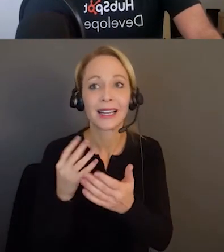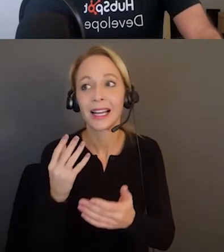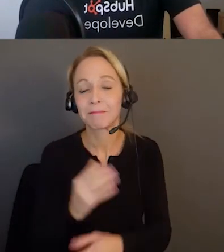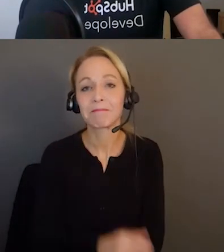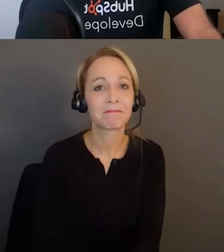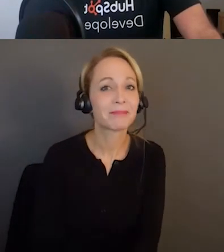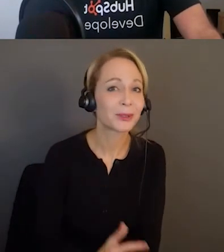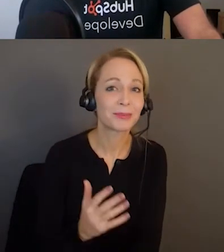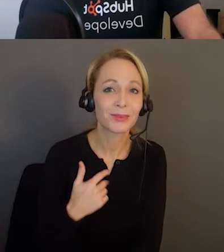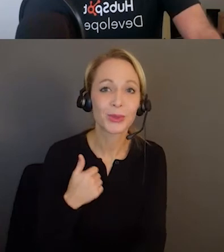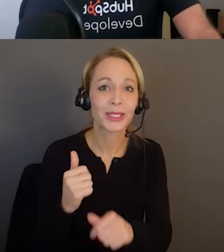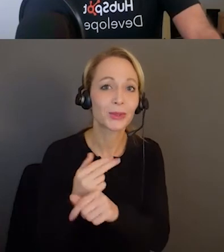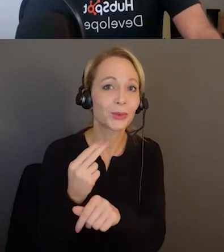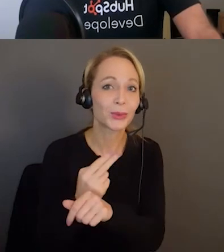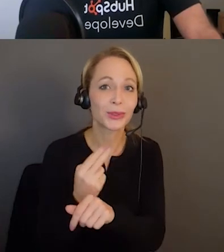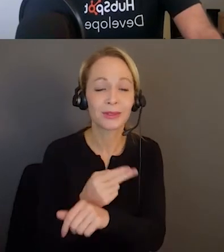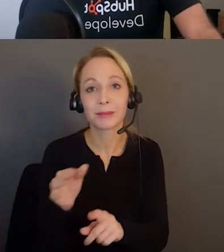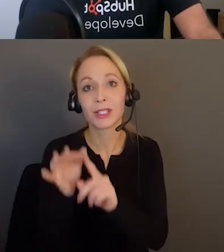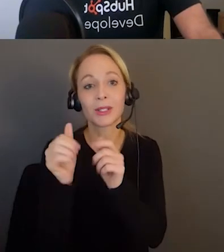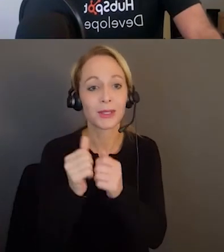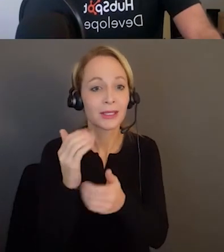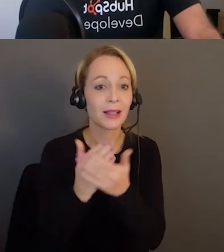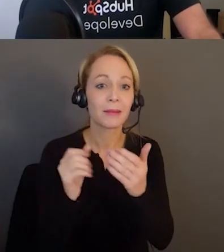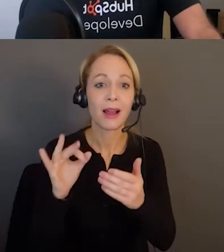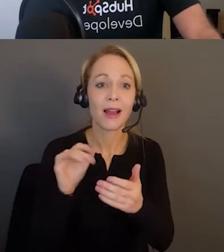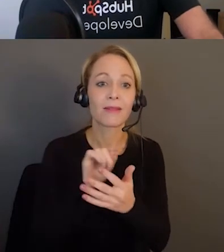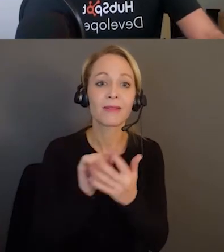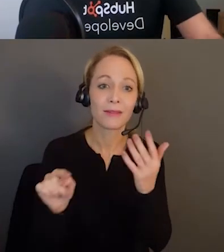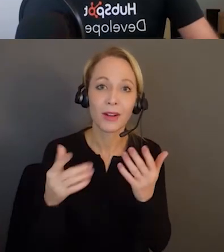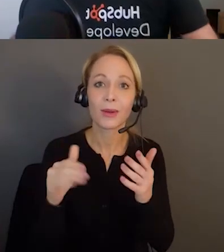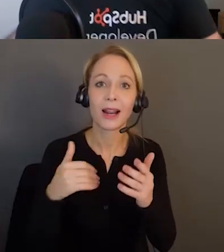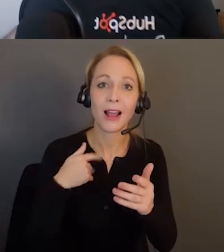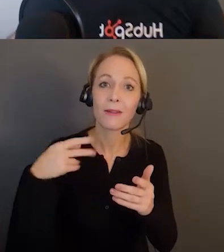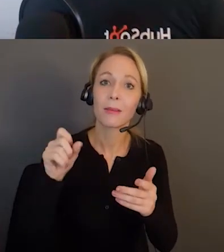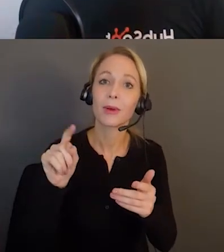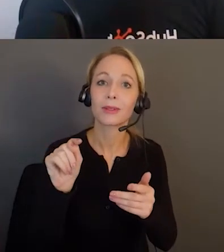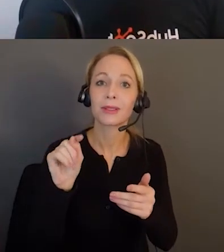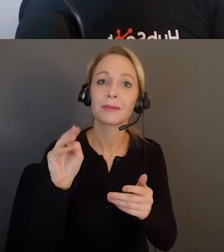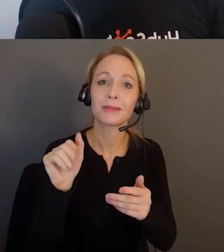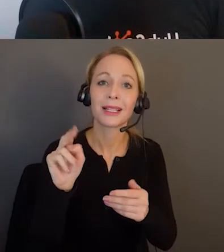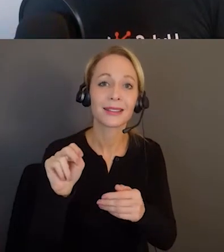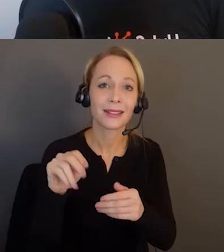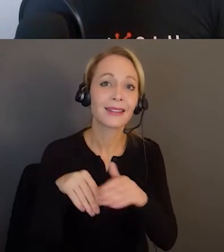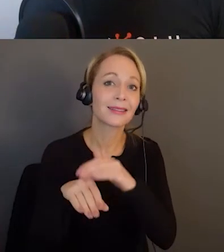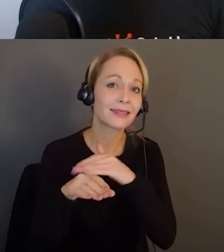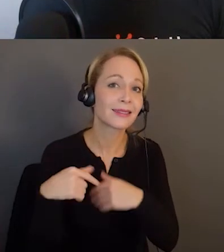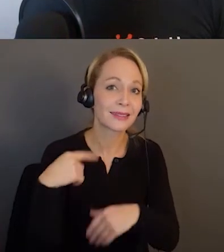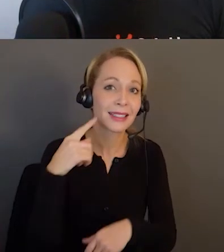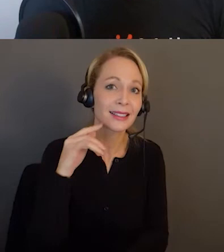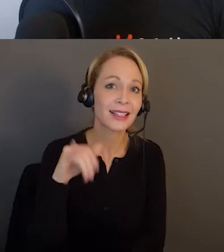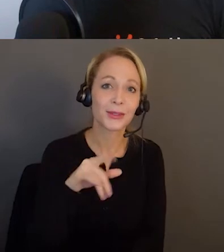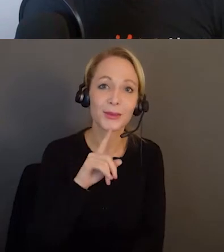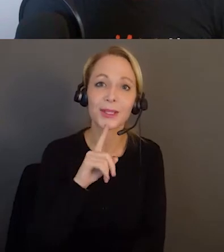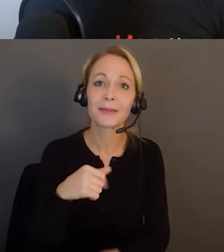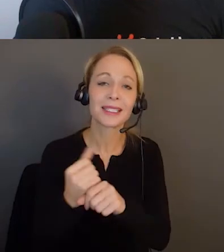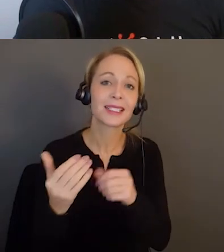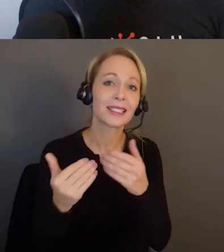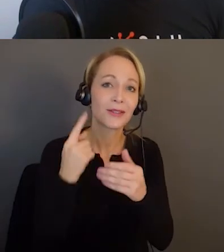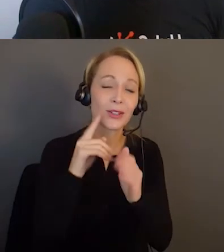AND LEARNING AND TO TRY TO USE IT AND SOME HAVE POST-ACCESS THAT MAKES IT EASY FOR DEVELOPERS.